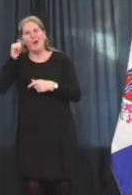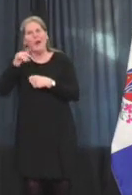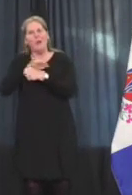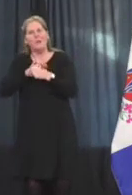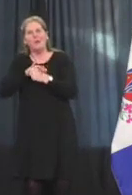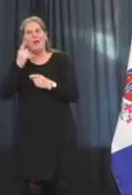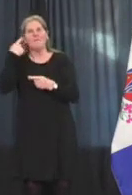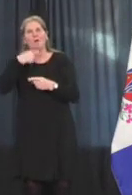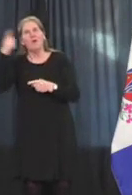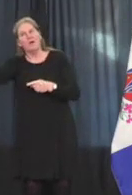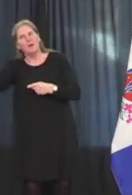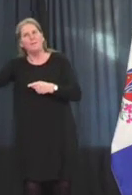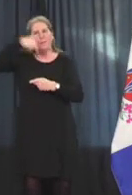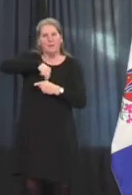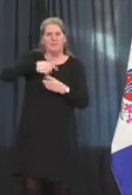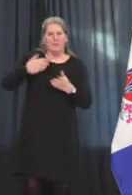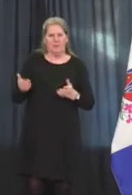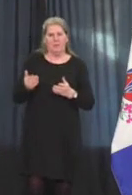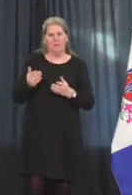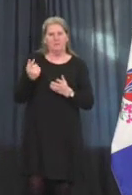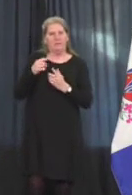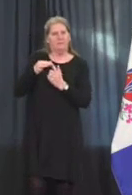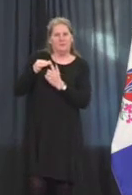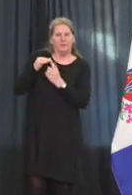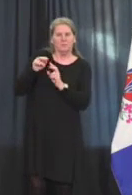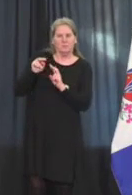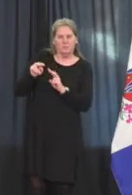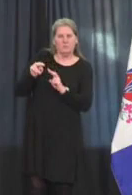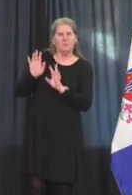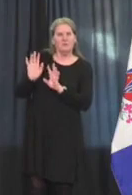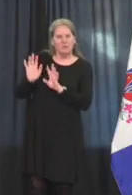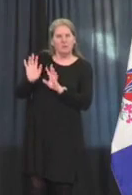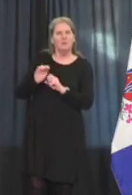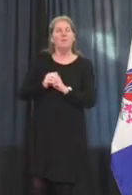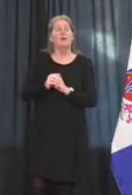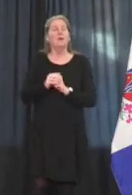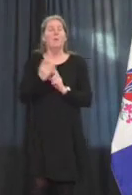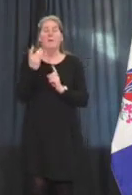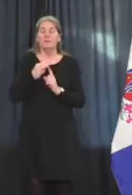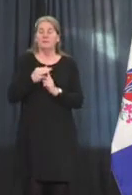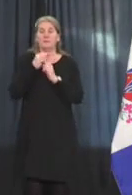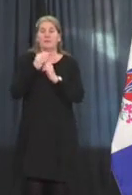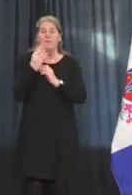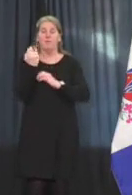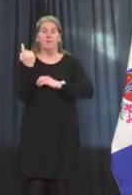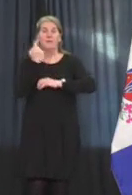FROM TIME TO TIME. THE ONLY EXCEPTIONS TO THE MANDATORY 14-DAY SELF-ISOLATION